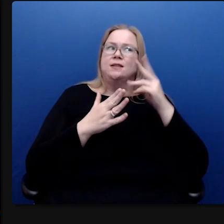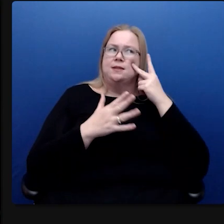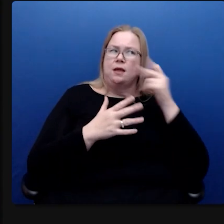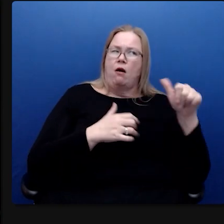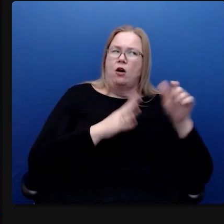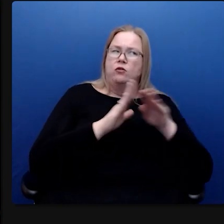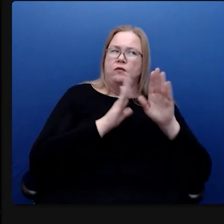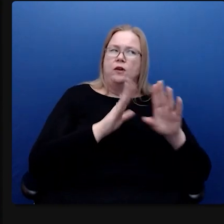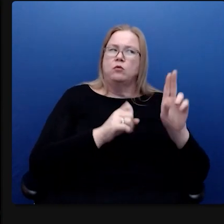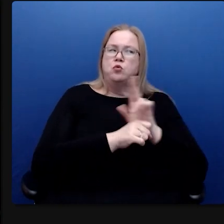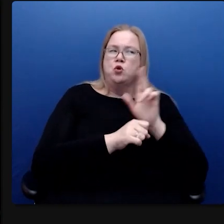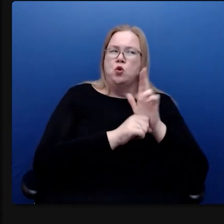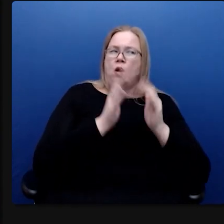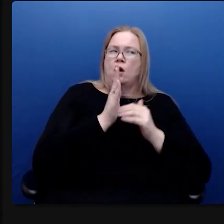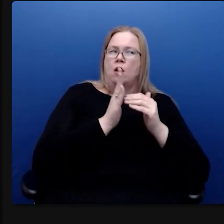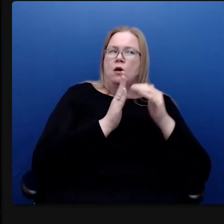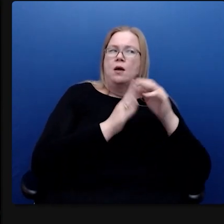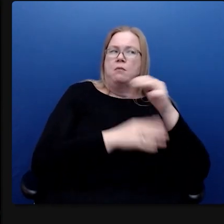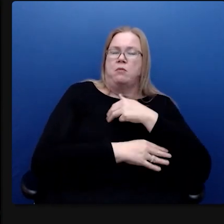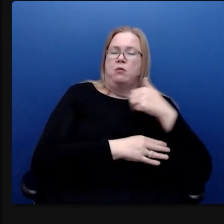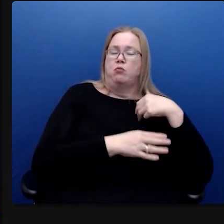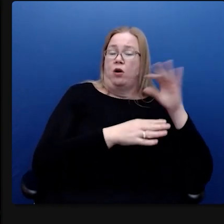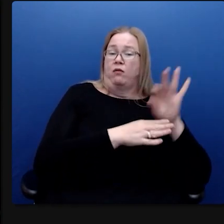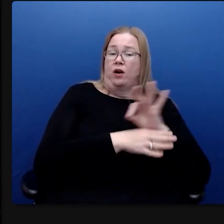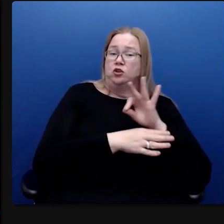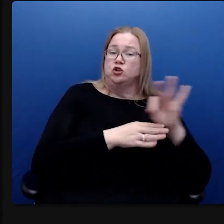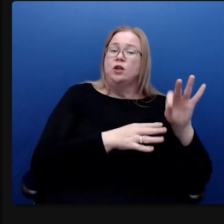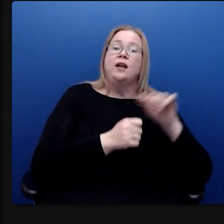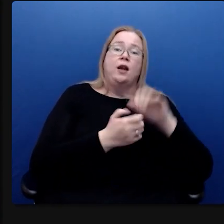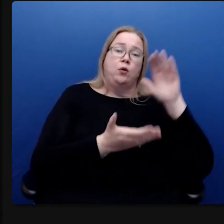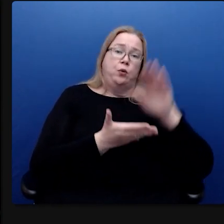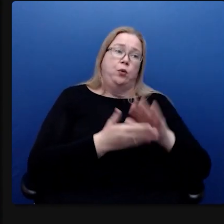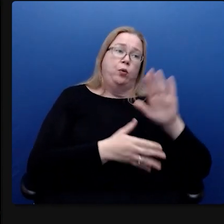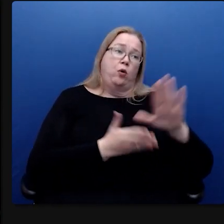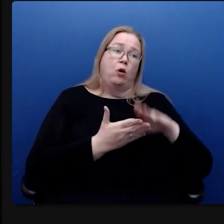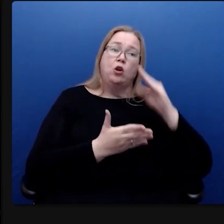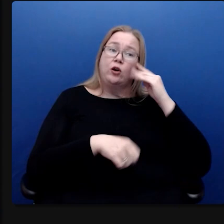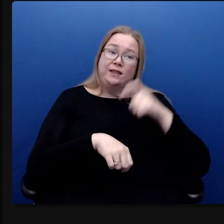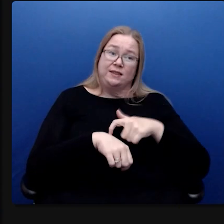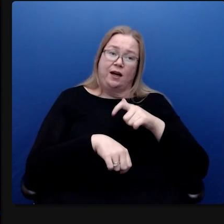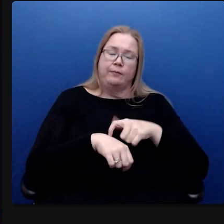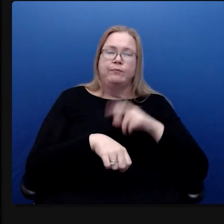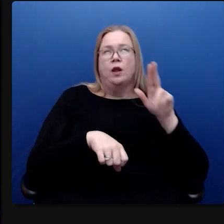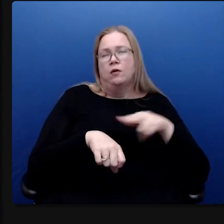you can see how other developers use frequently used member functions and decrease your learning time.